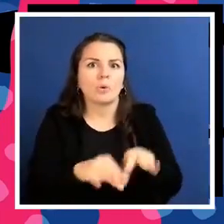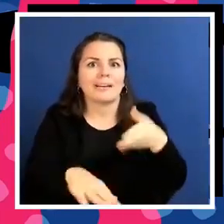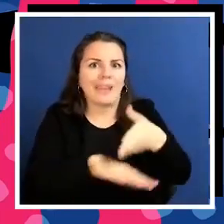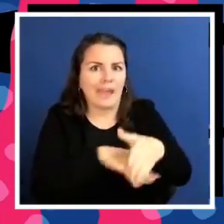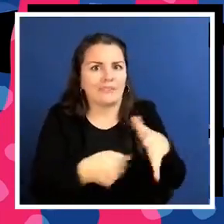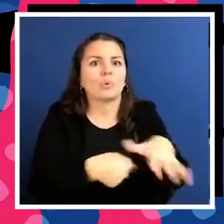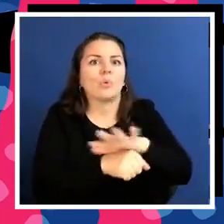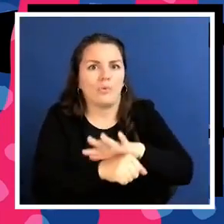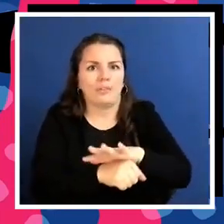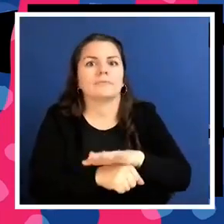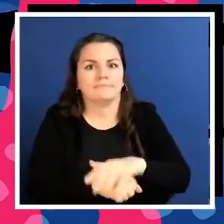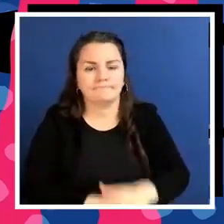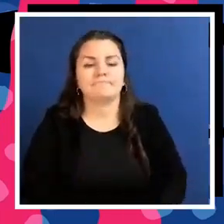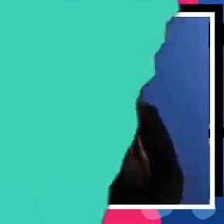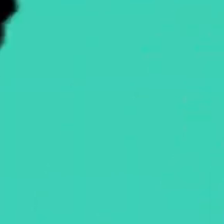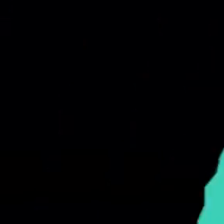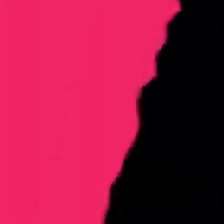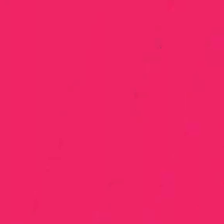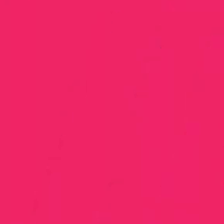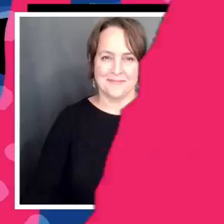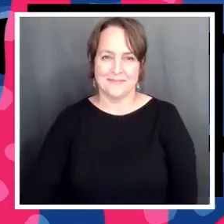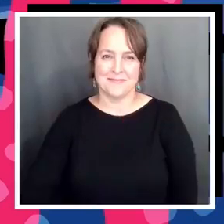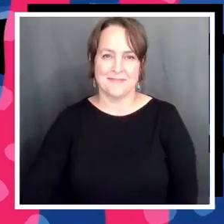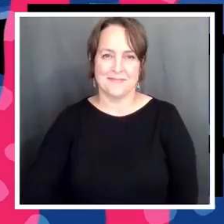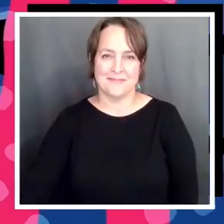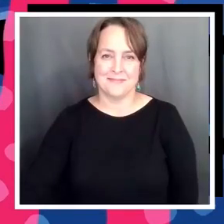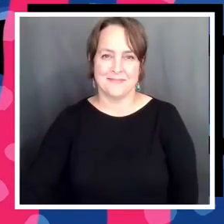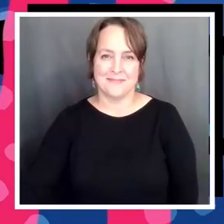TO TALK TO US A LITTLE BIT